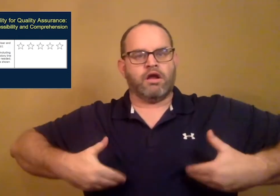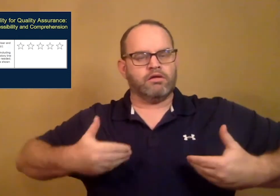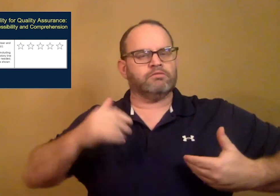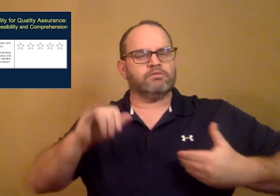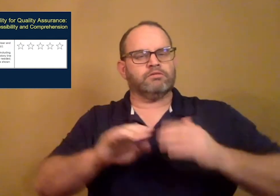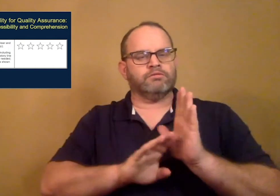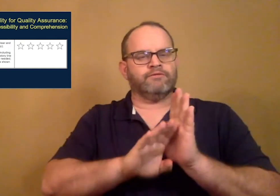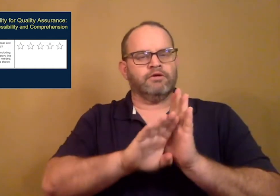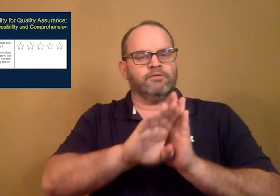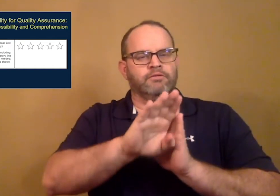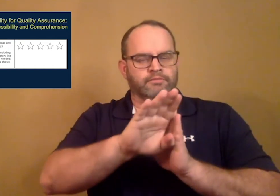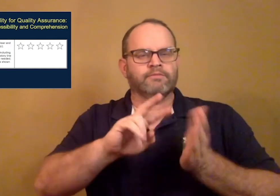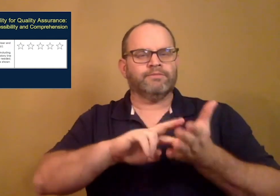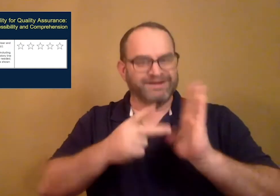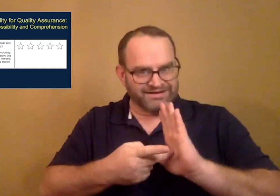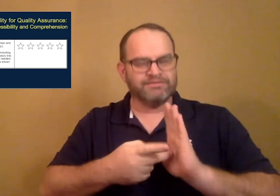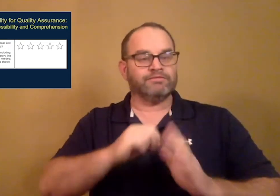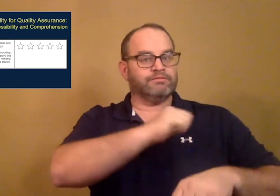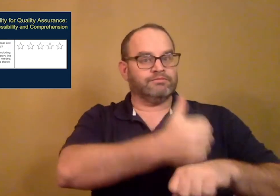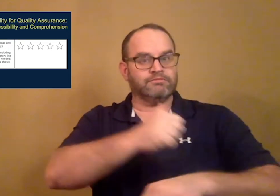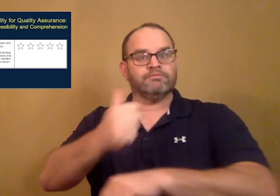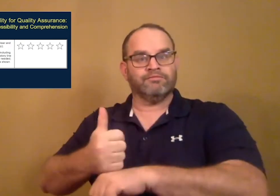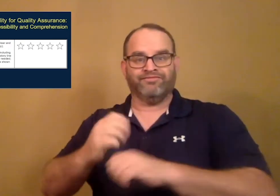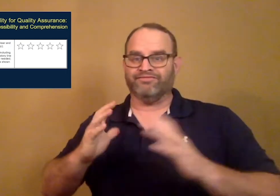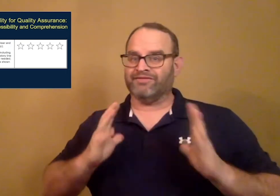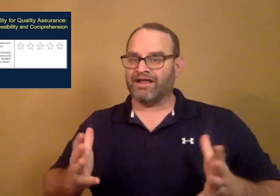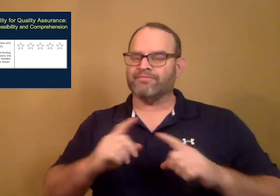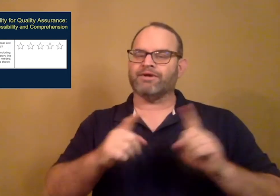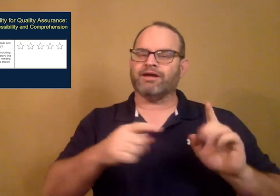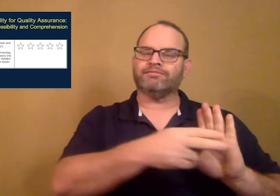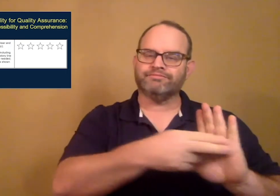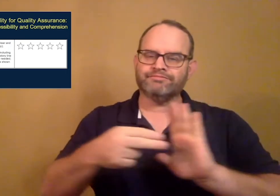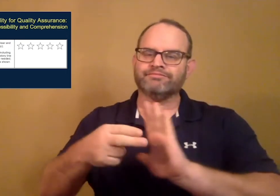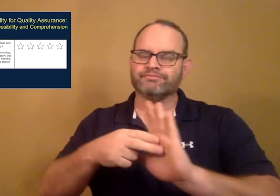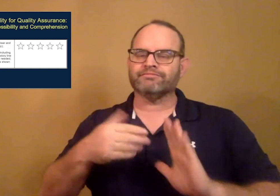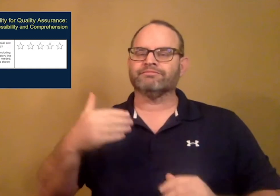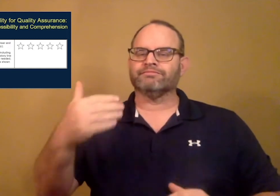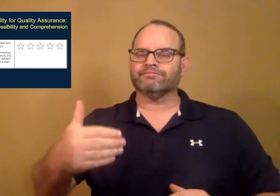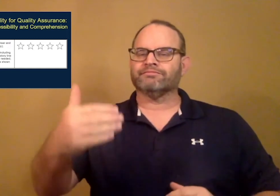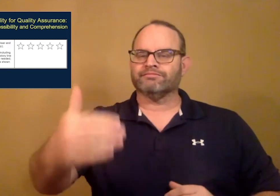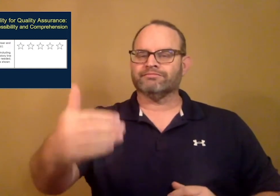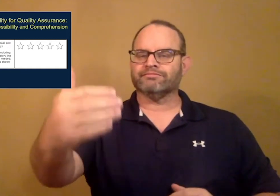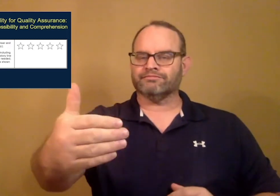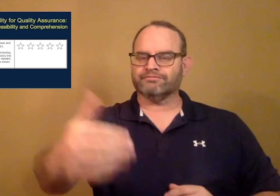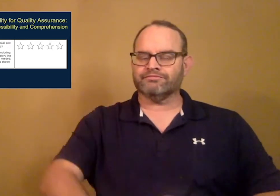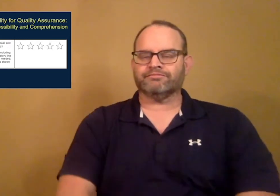In sum, younger children need repeated noun identification to make object-sign association during viewing a story.